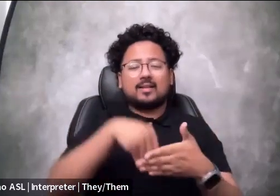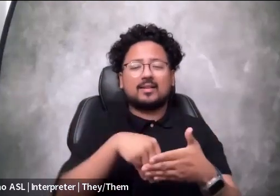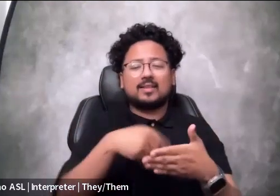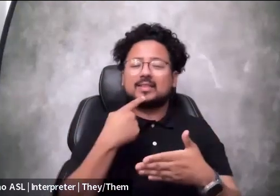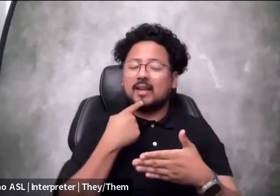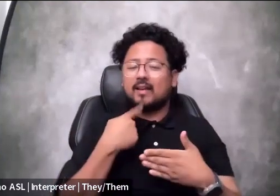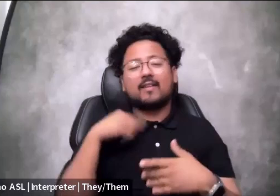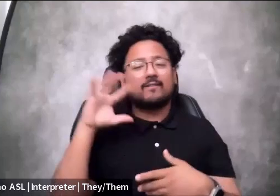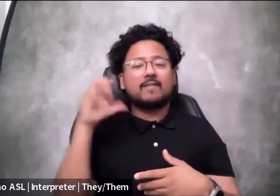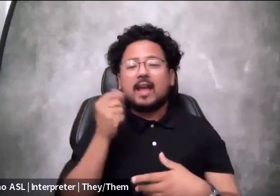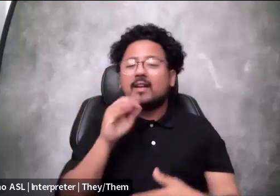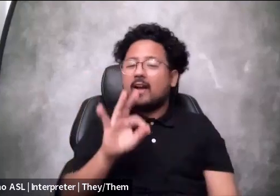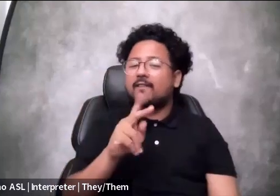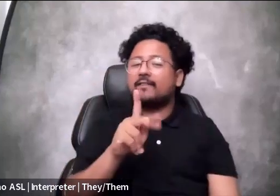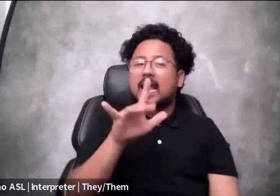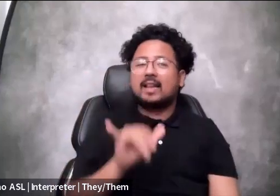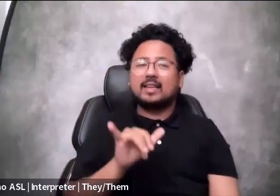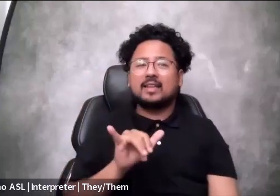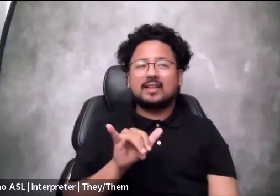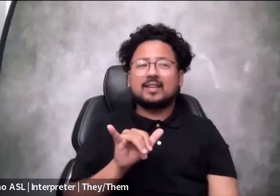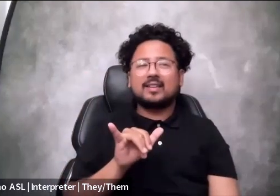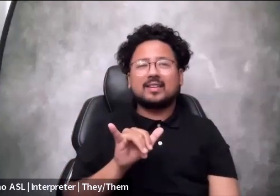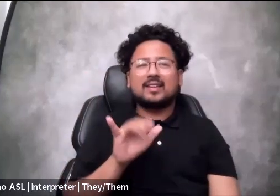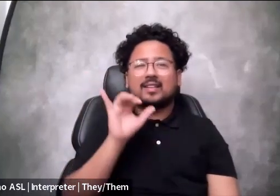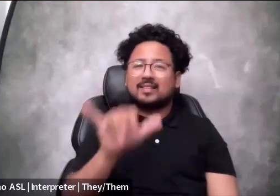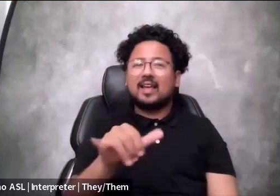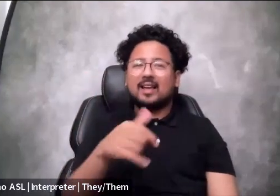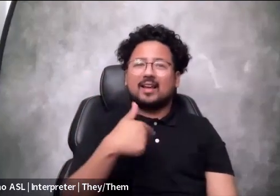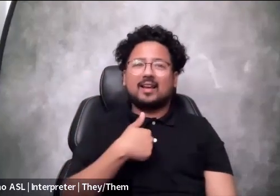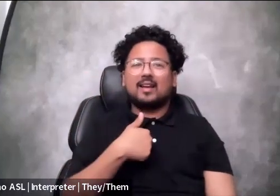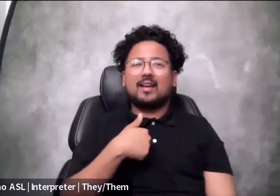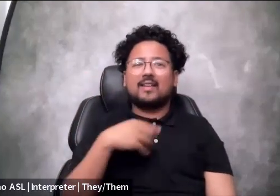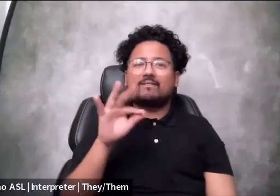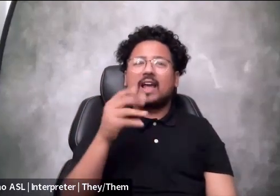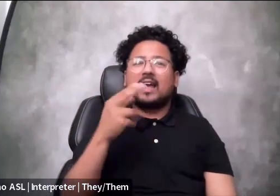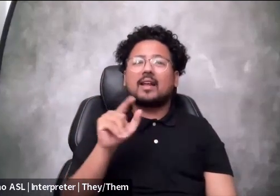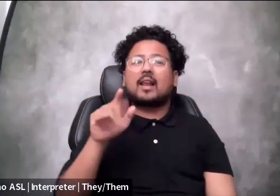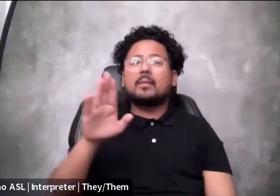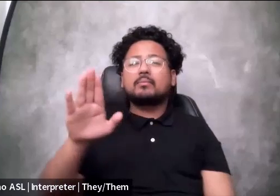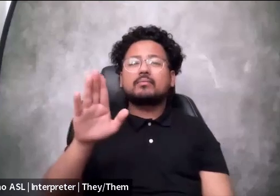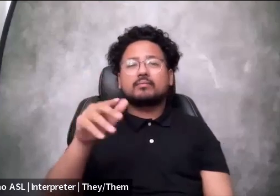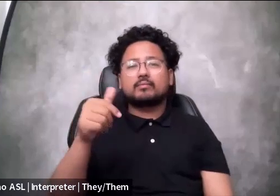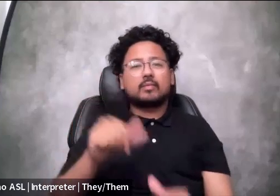Club because a kid, I went to an event and met a kid and they were like,